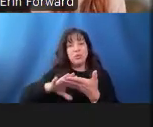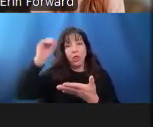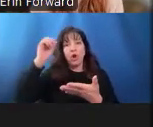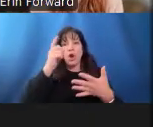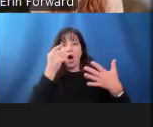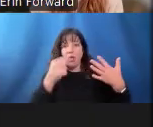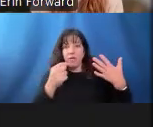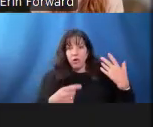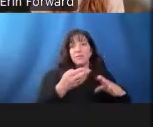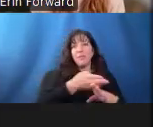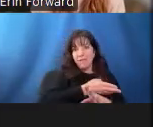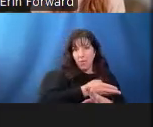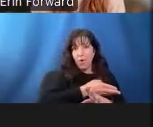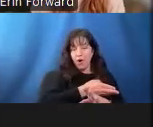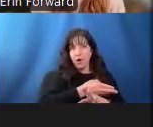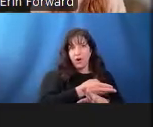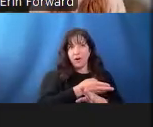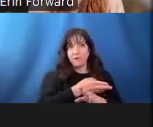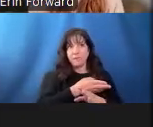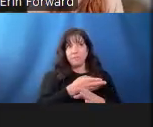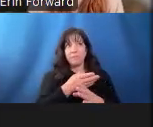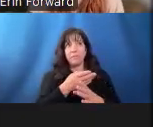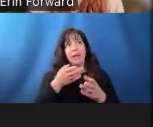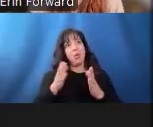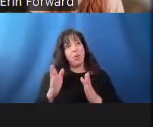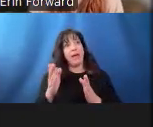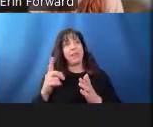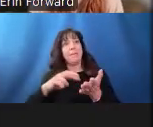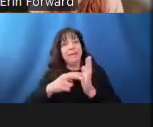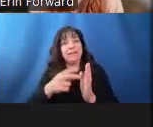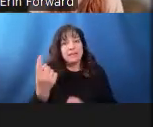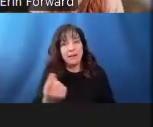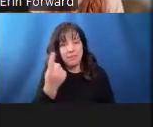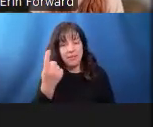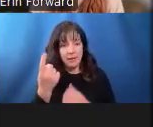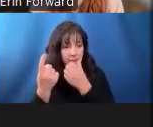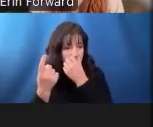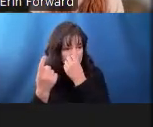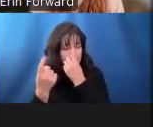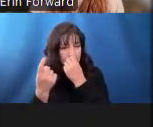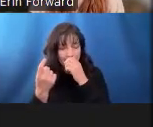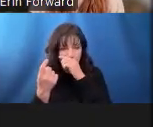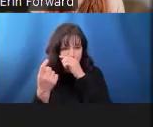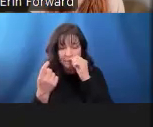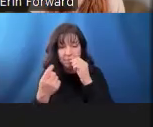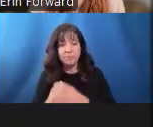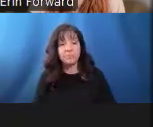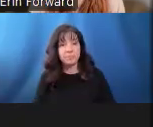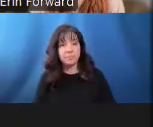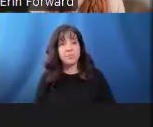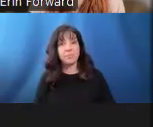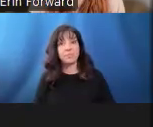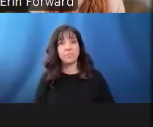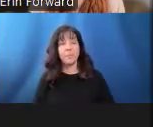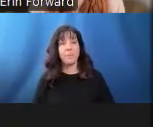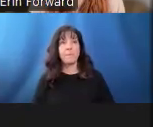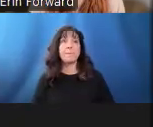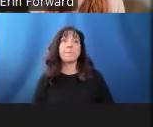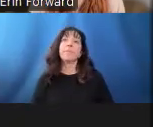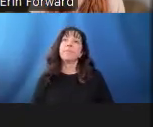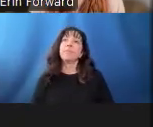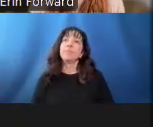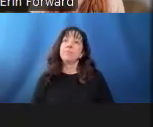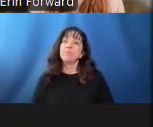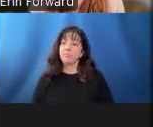need to learn it in a way that's meaningful for them. Here's my